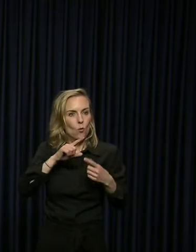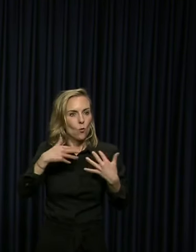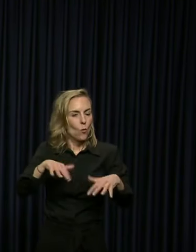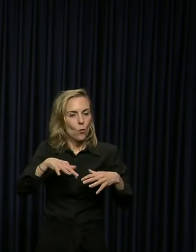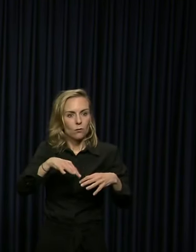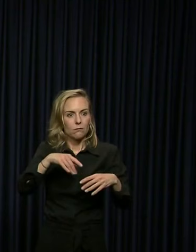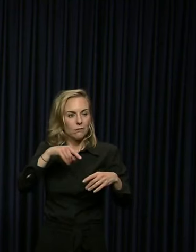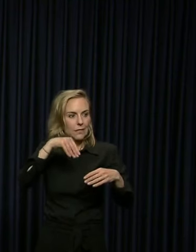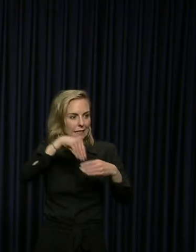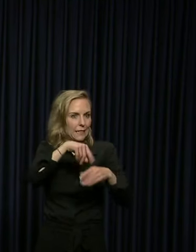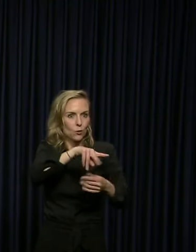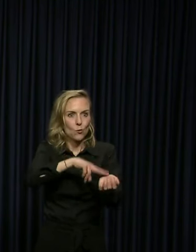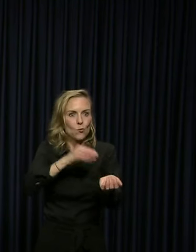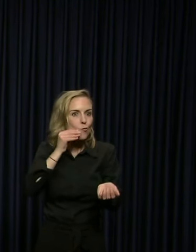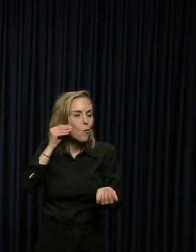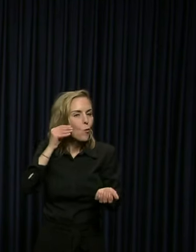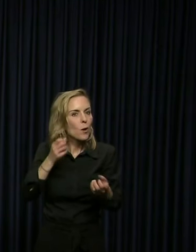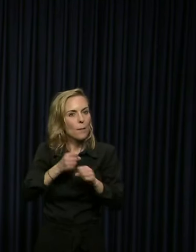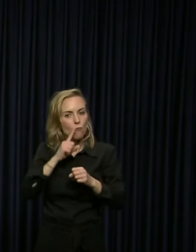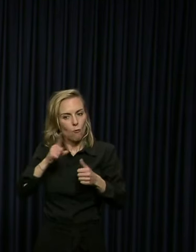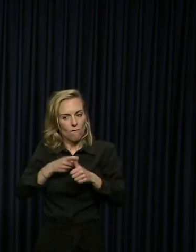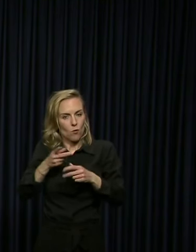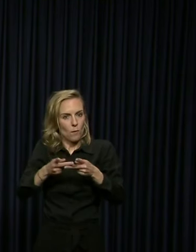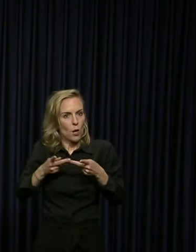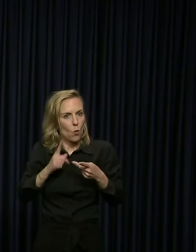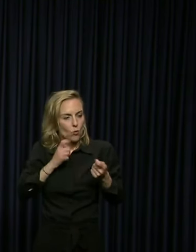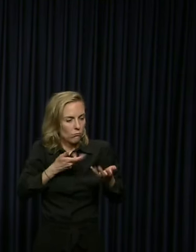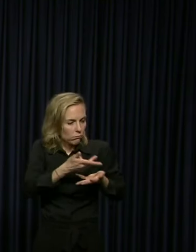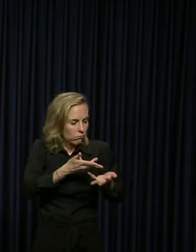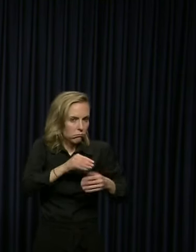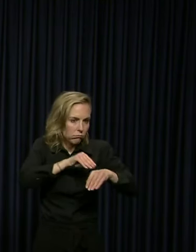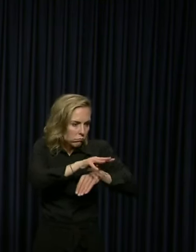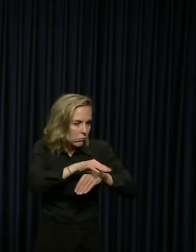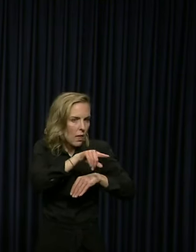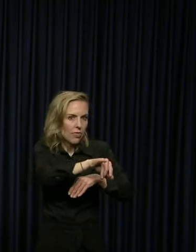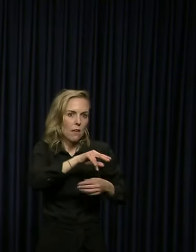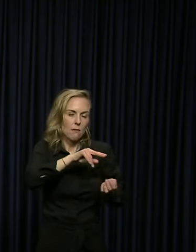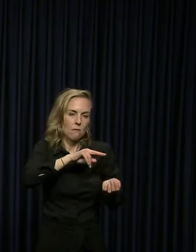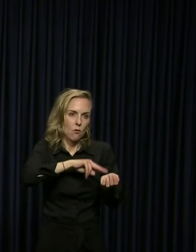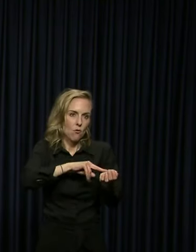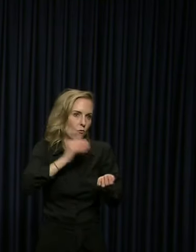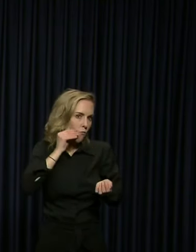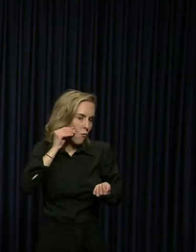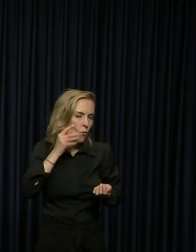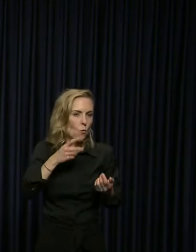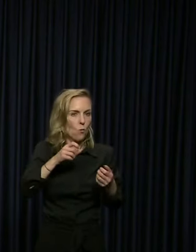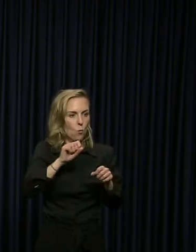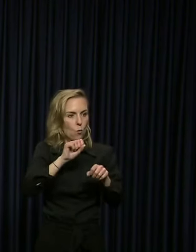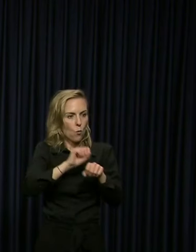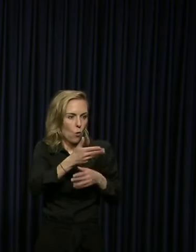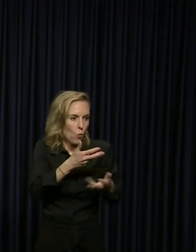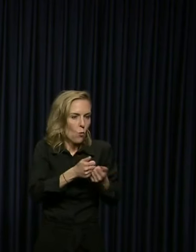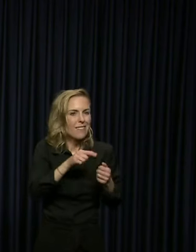OUT THERE, THERE ARE SHIPMENTS BEING SENT THAT DON'T LINE UP DIRECTLY WITH THAT.